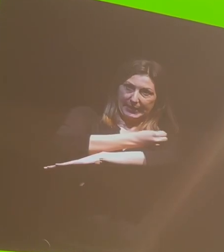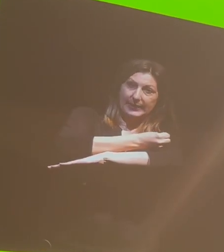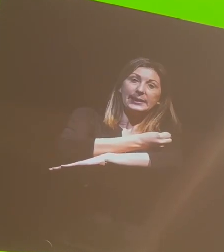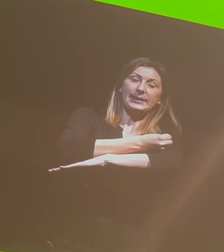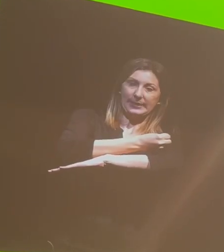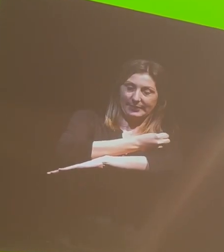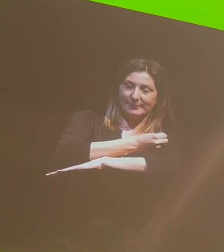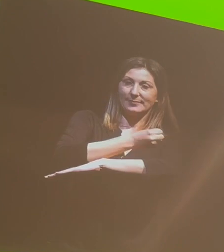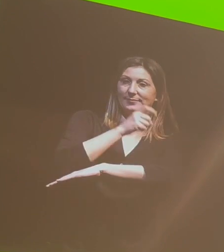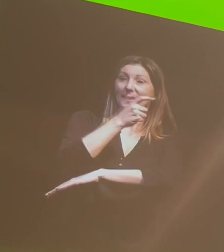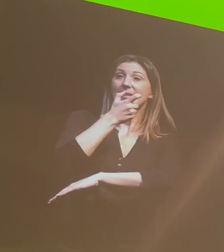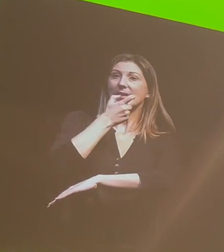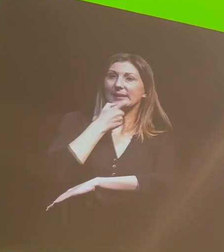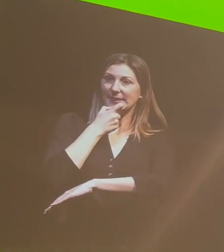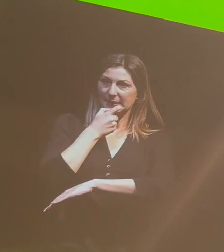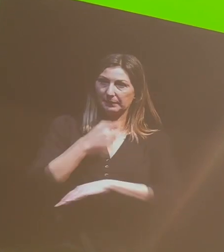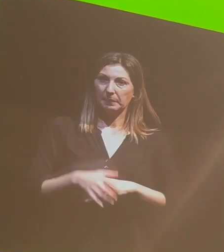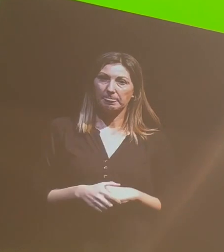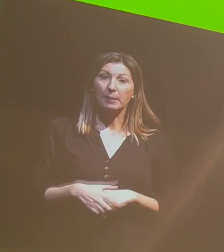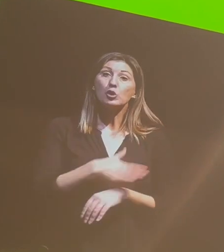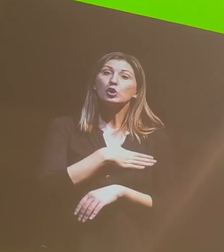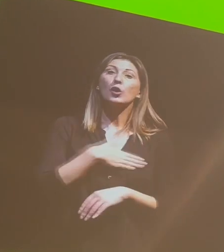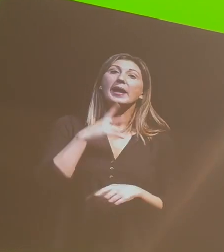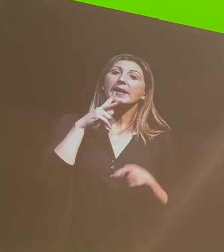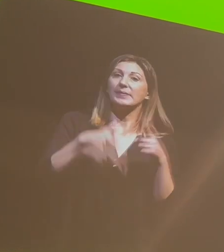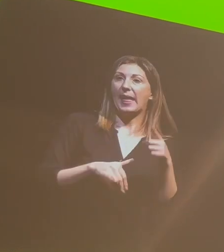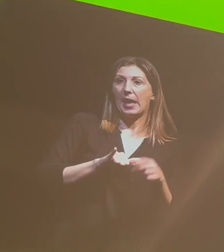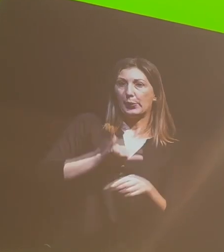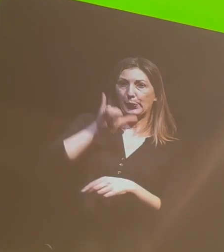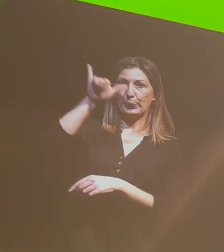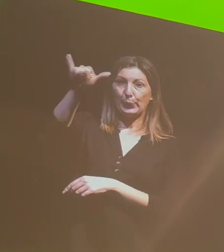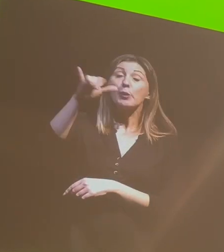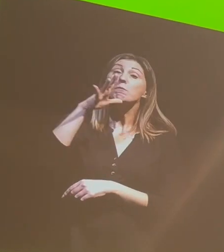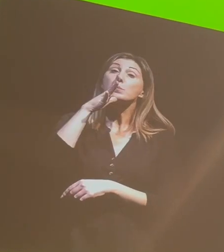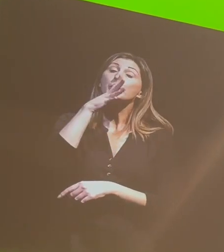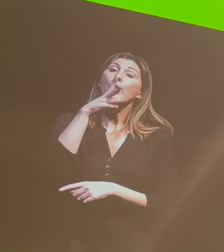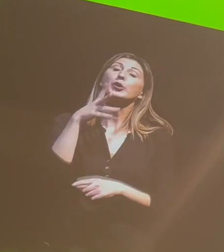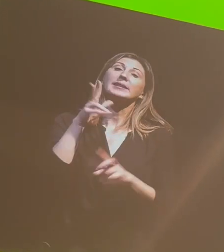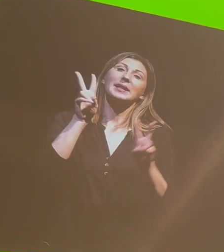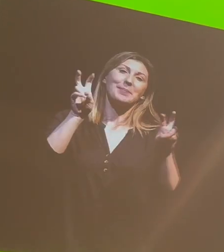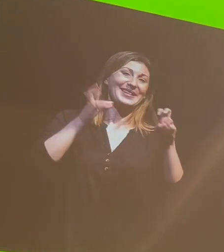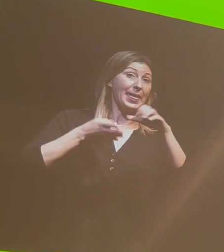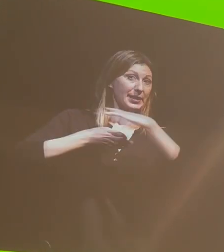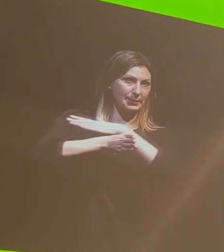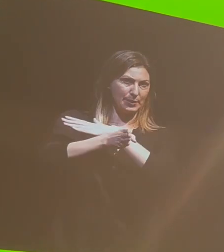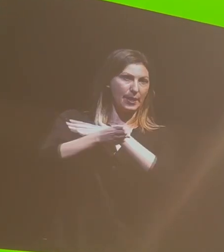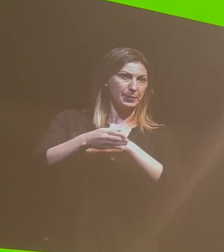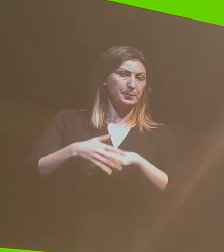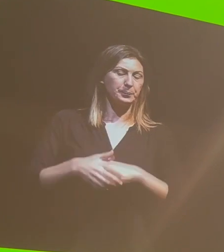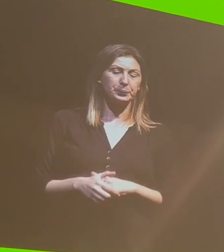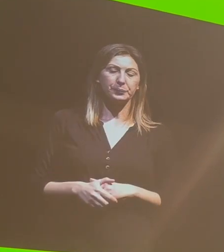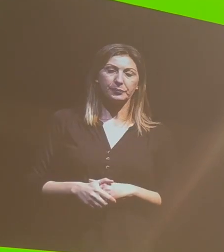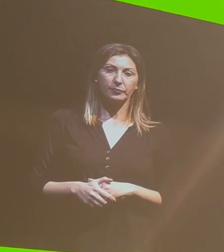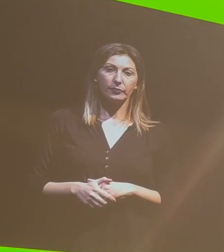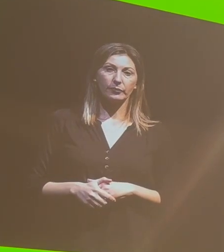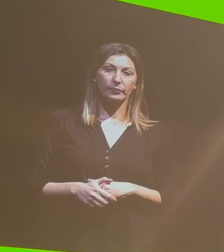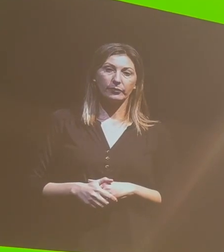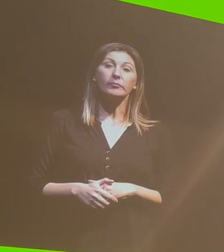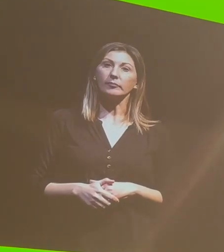being asked to do something for nothing. One of the audience members asked me a question about traveling for work as an artist and as a wheelchair user.